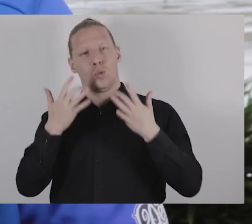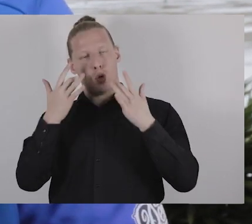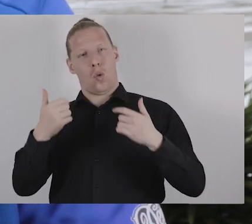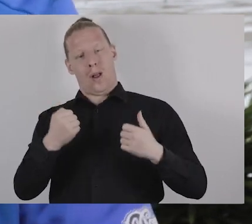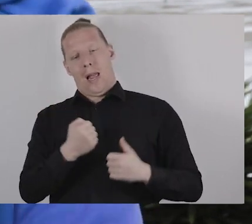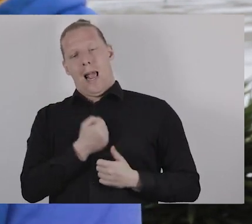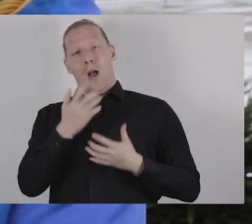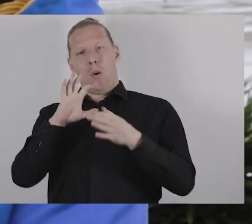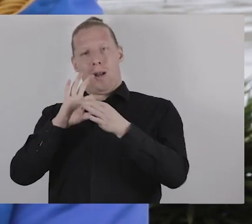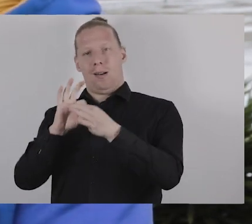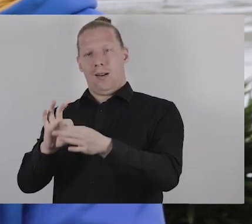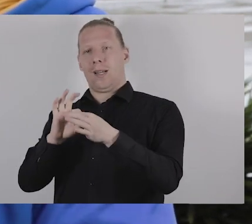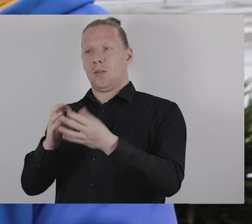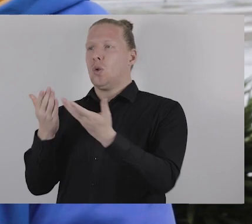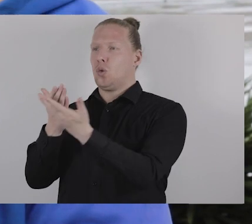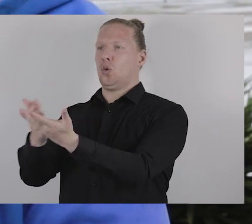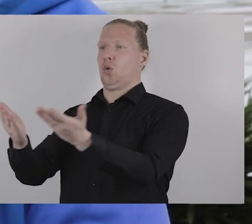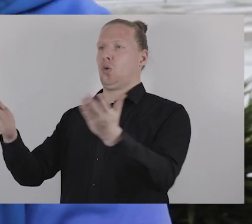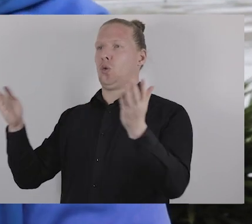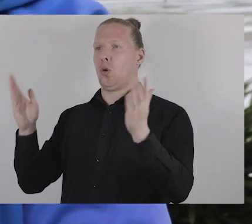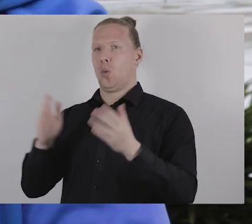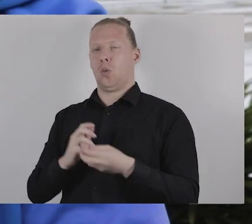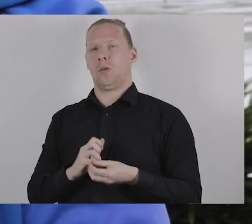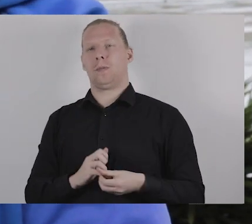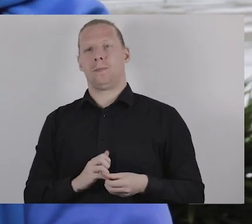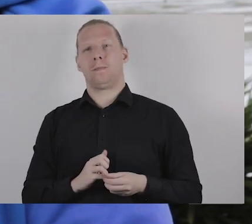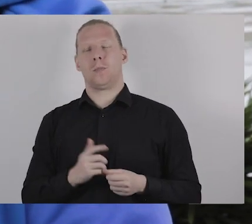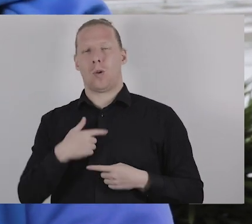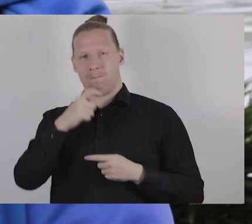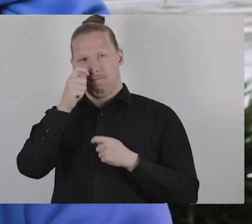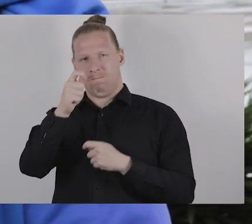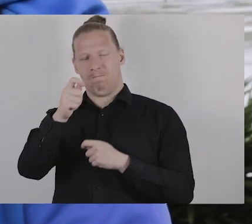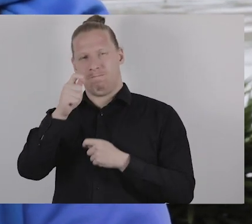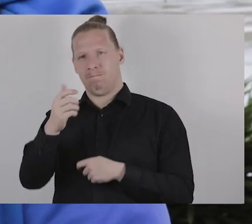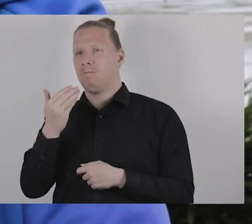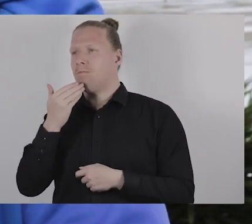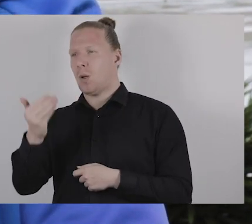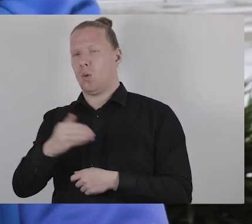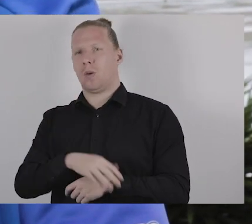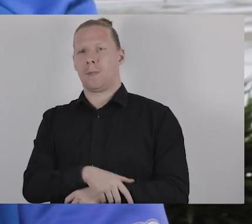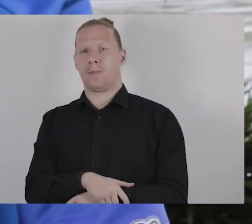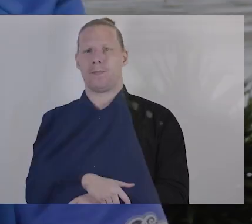and so I acknowledge you all. Thank you.